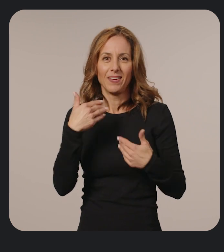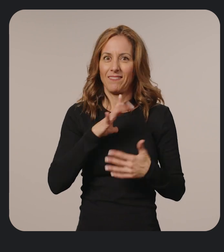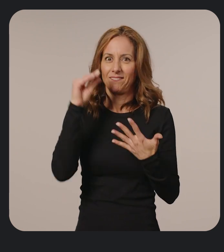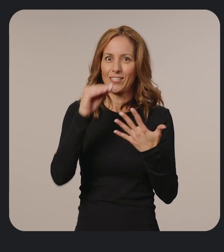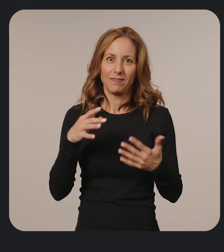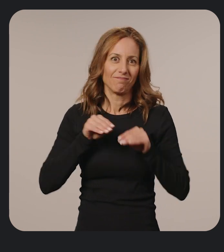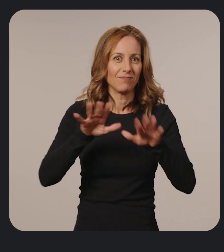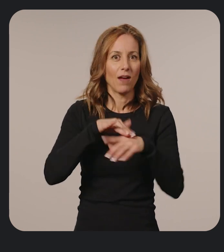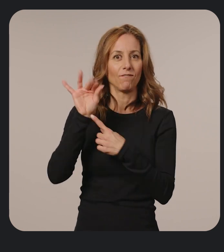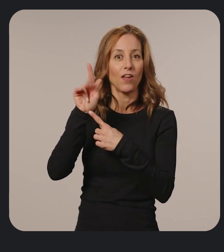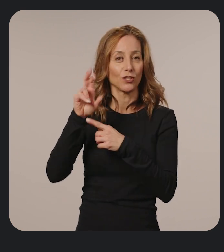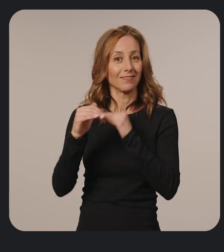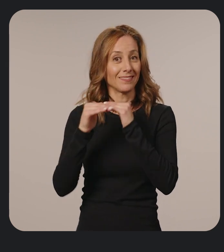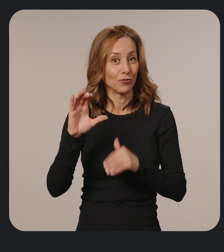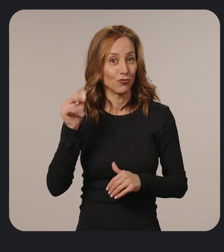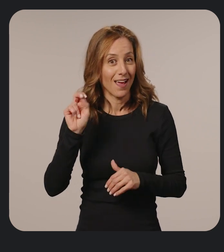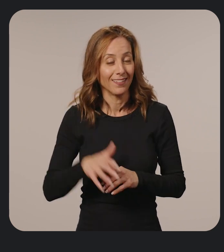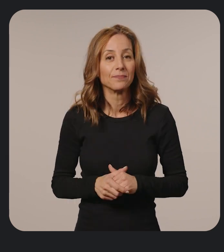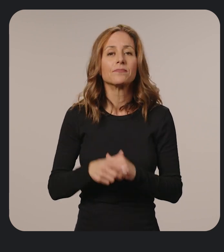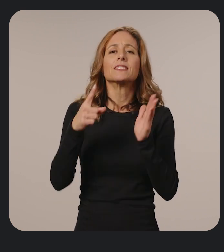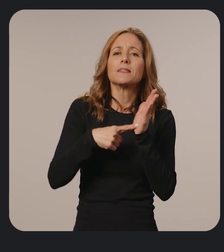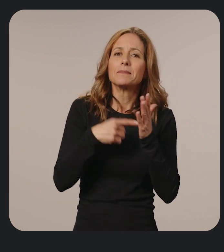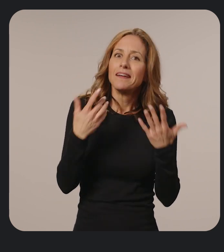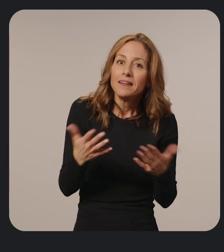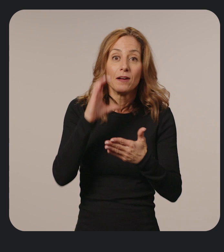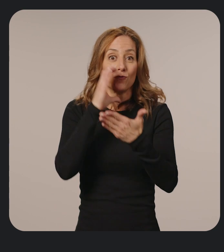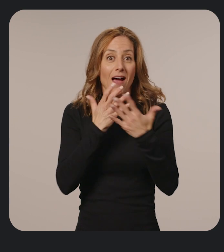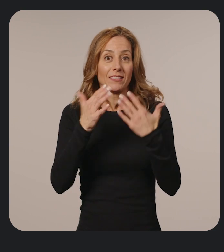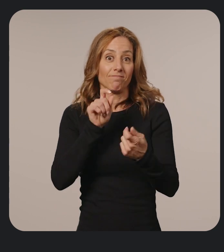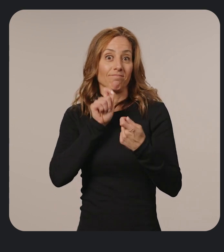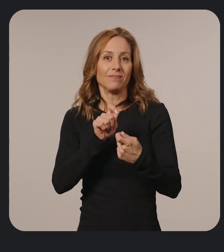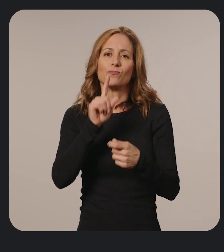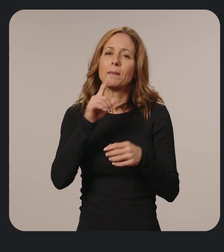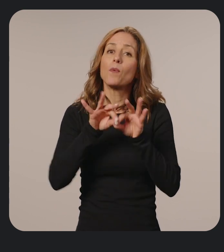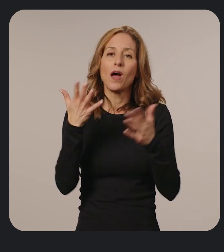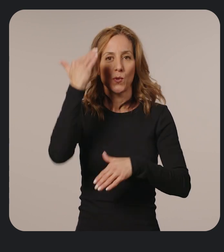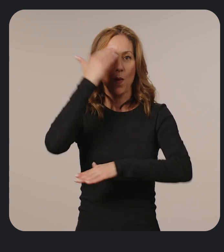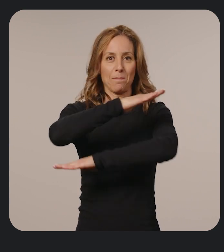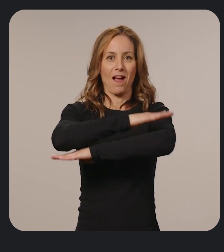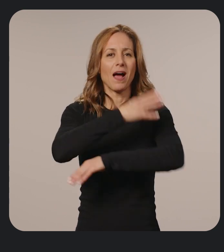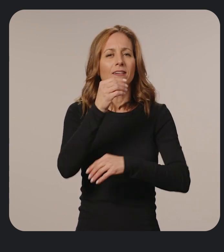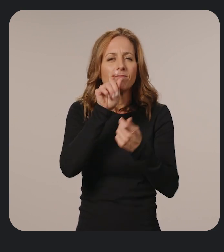now available in Flutter's Stable channel. Sometimes, though, getting graphics right is about knowing the platform and getting smaller details